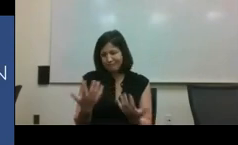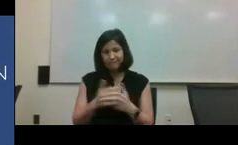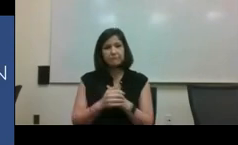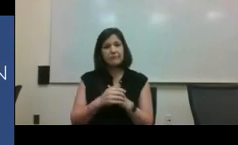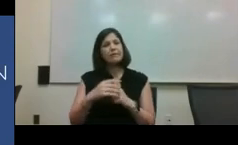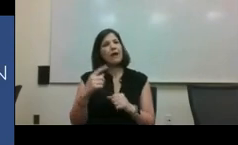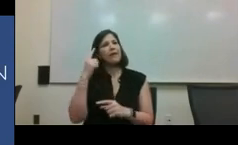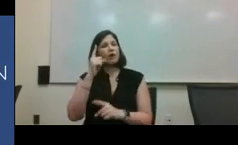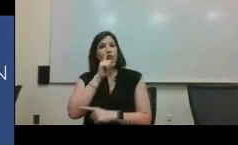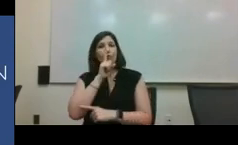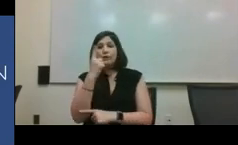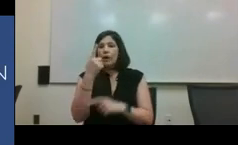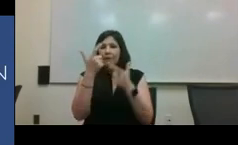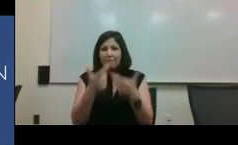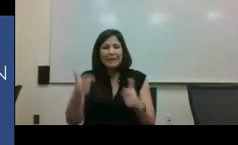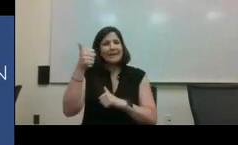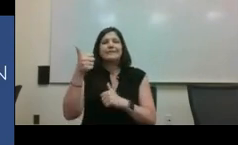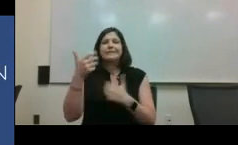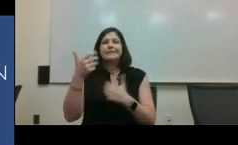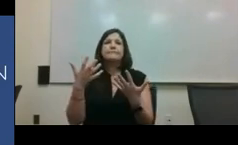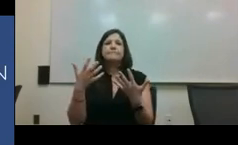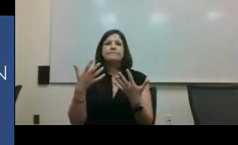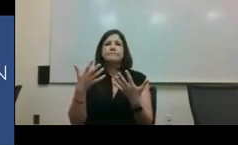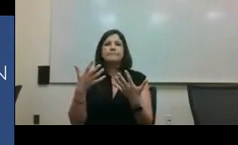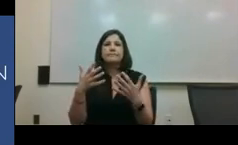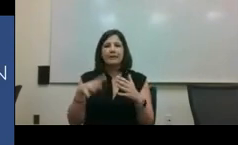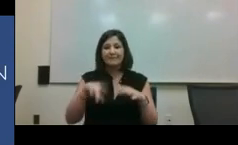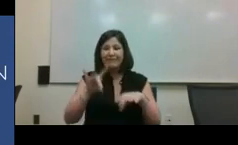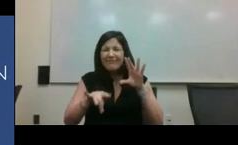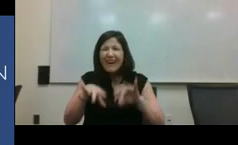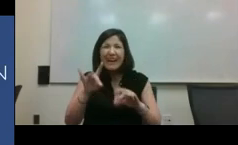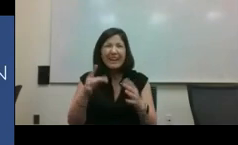I think really one of the biggest findings, I don't know,